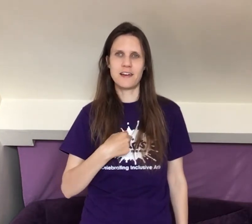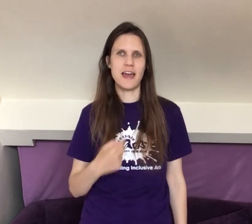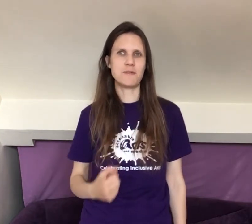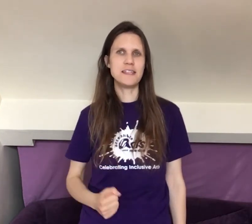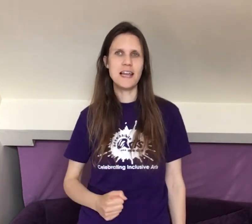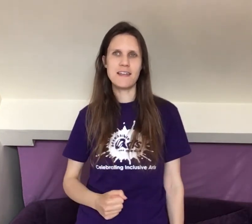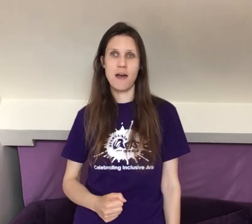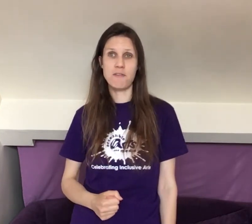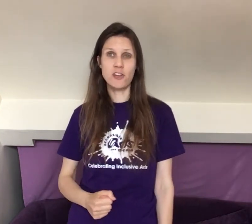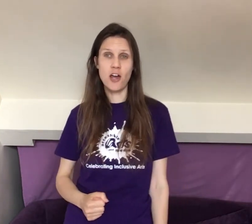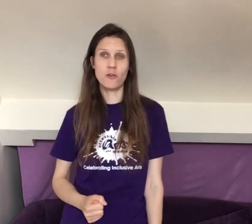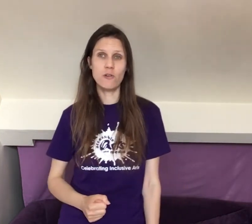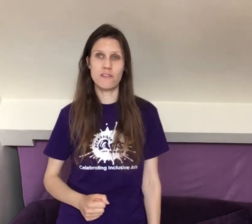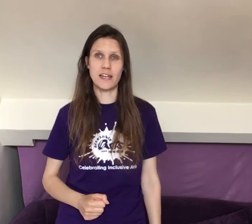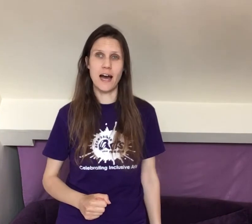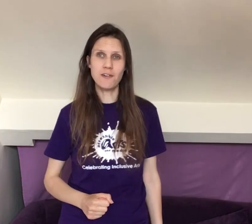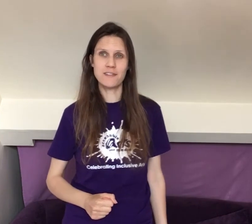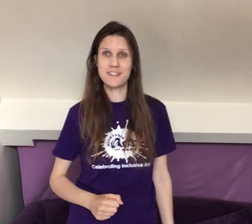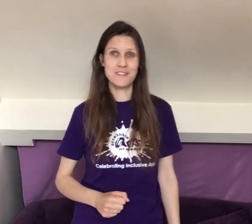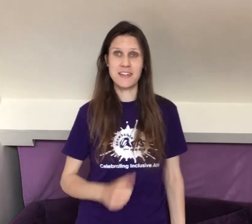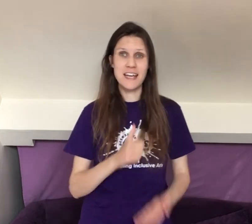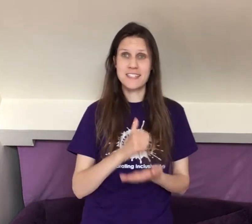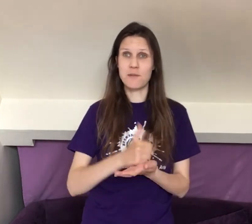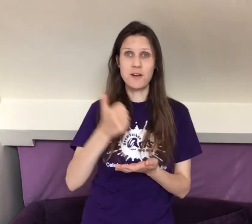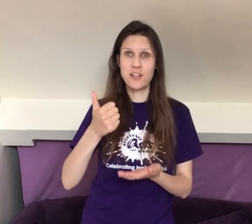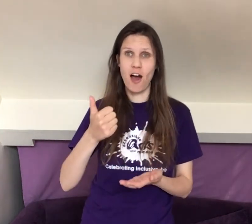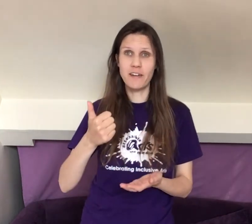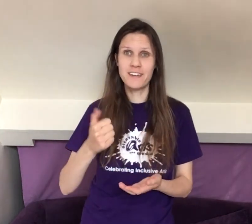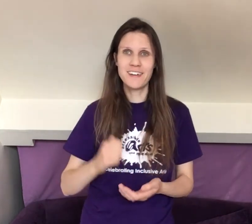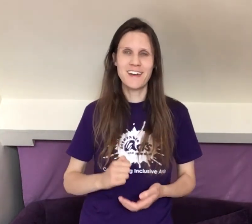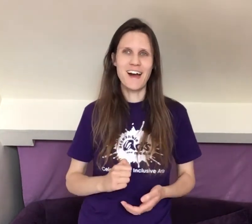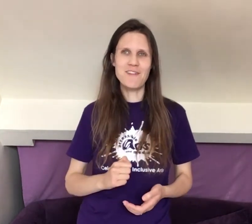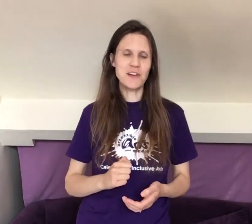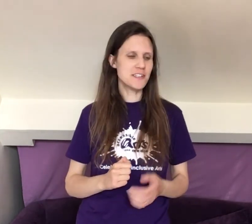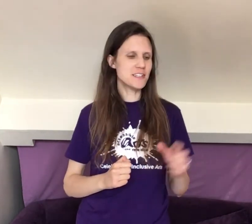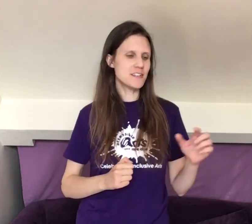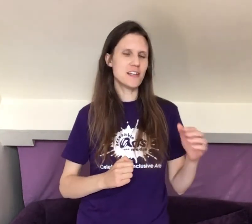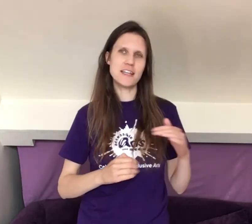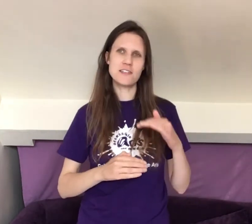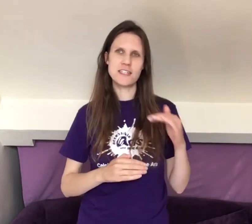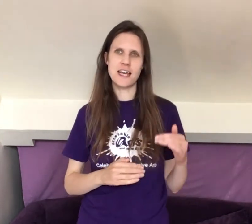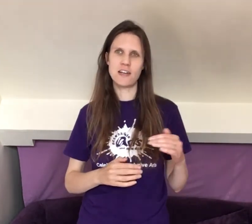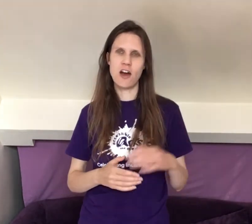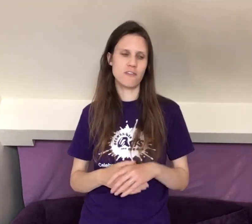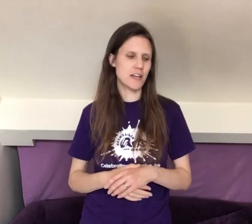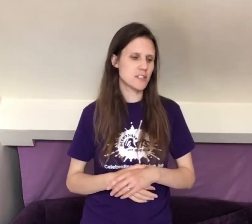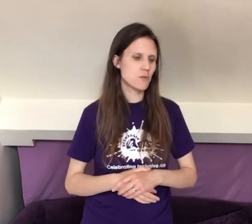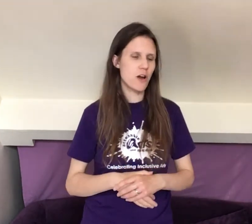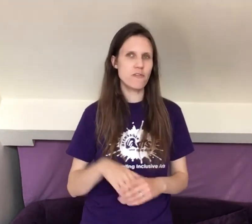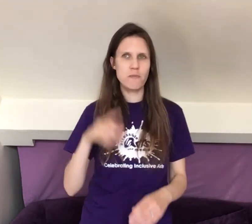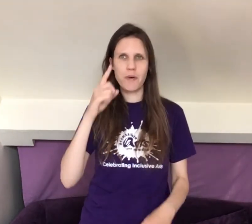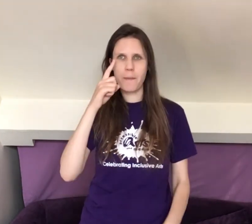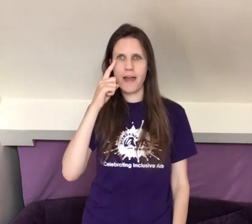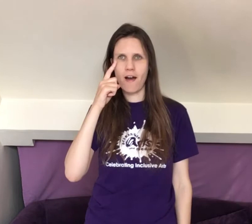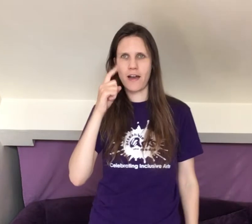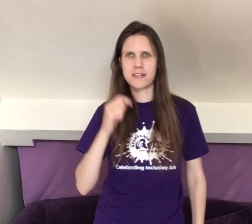OK, we’re nearly there. We’ve learnt all of it now, which is fantastic – well done! we’re going to do the, let’s do the second half again, so we’ll go from but my eye